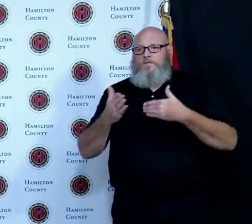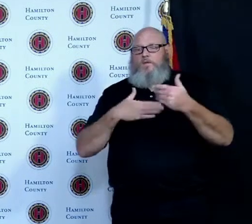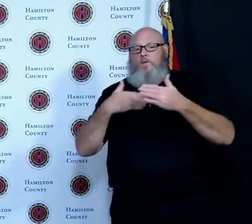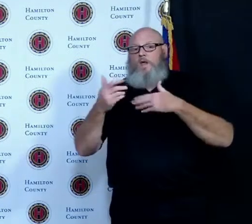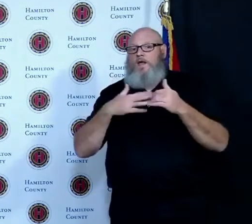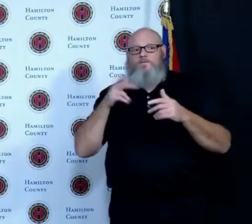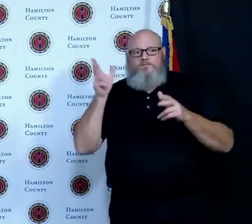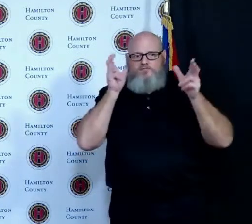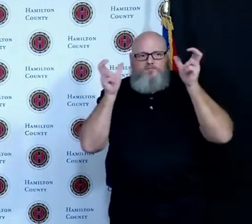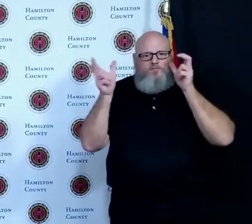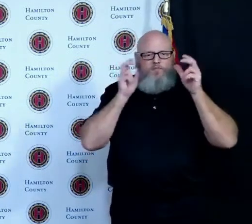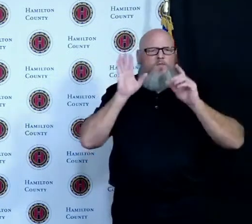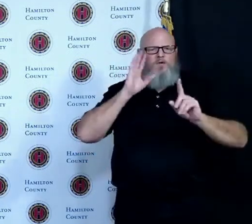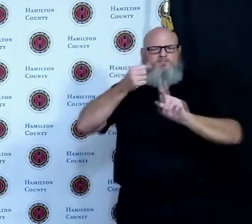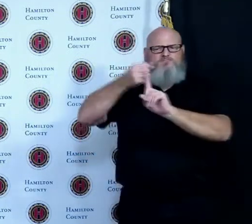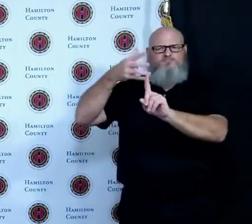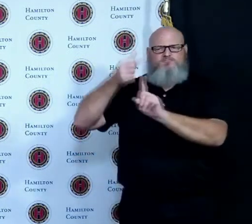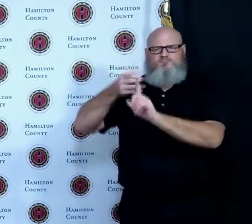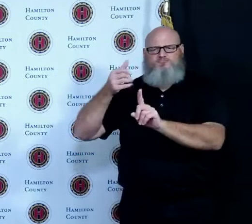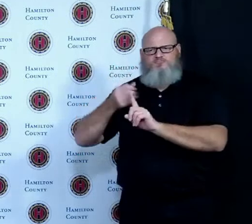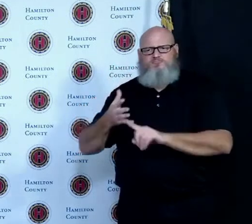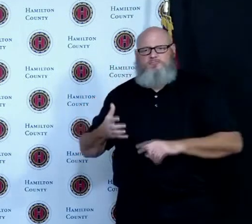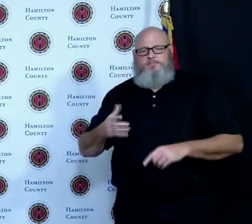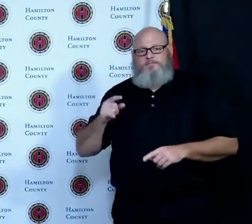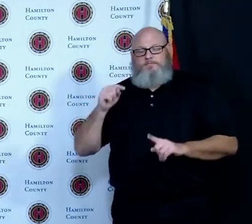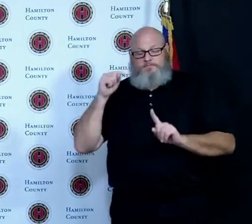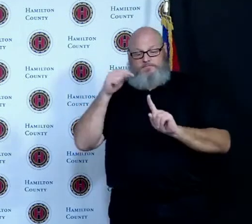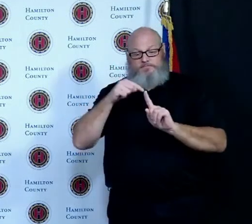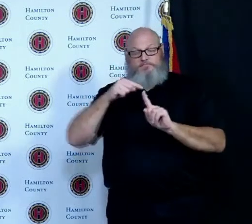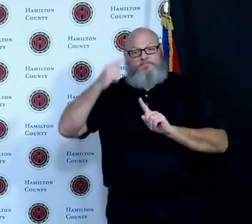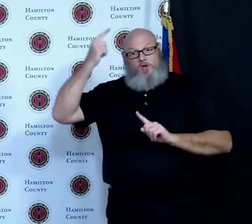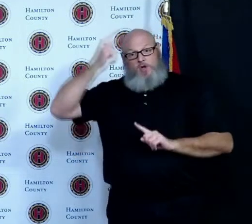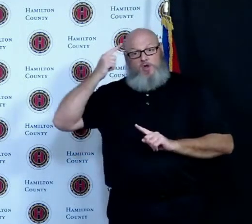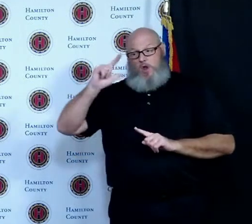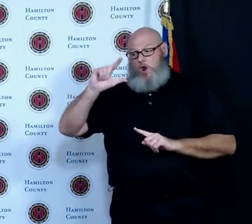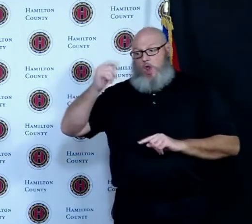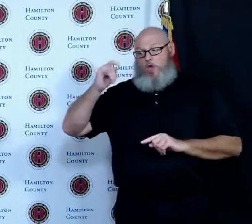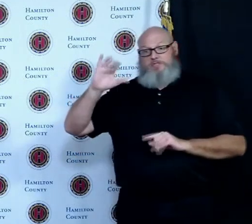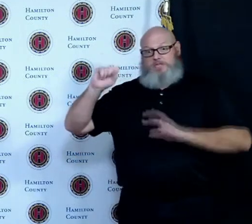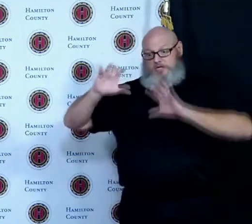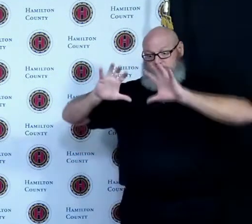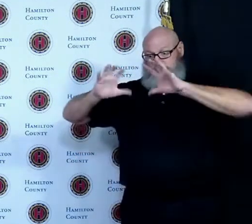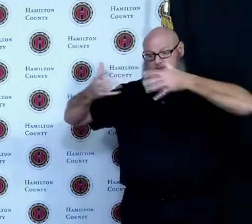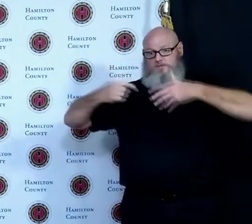I think next week we are going to dive a little bit deeper on that there is a lot of work going on